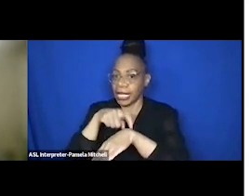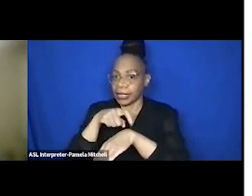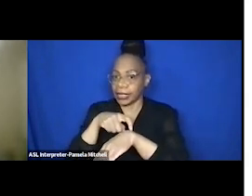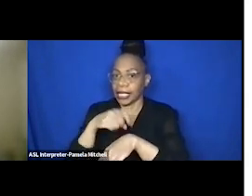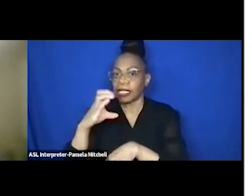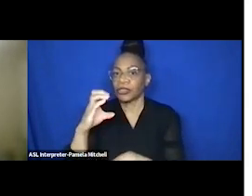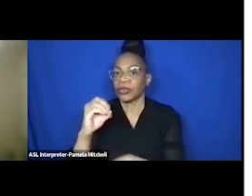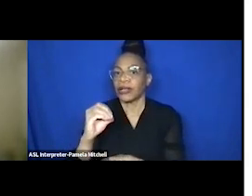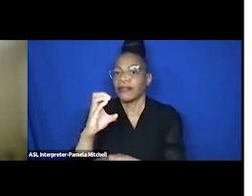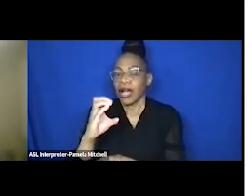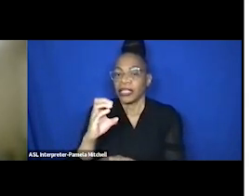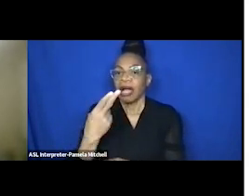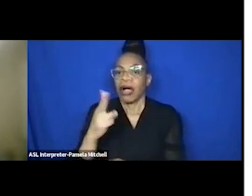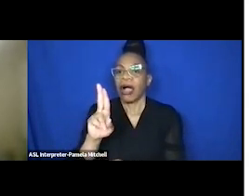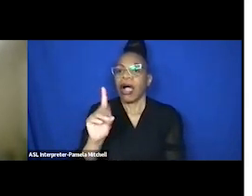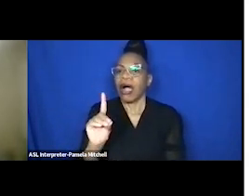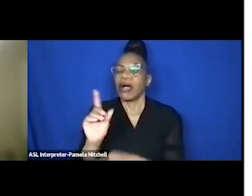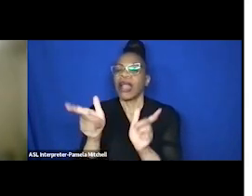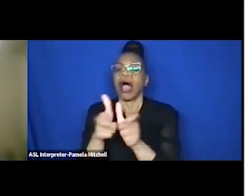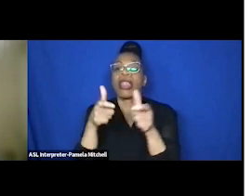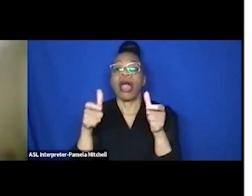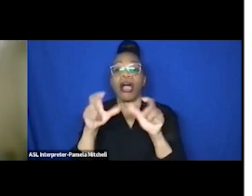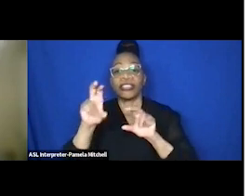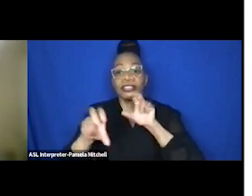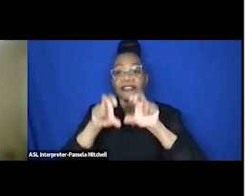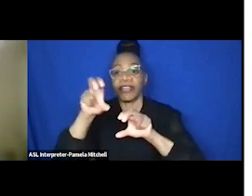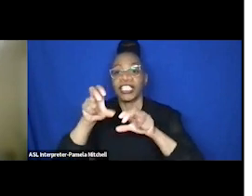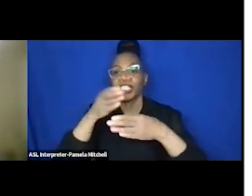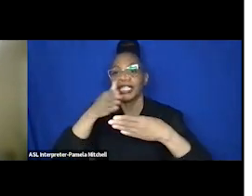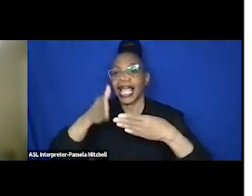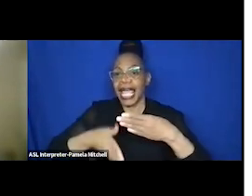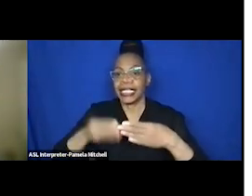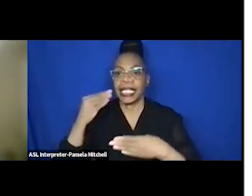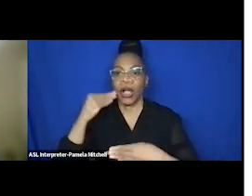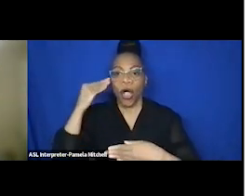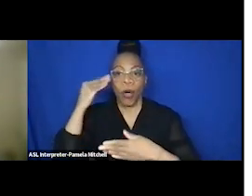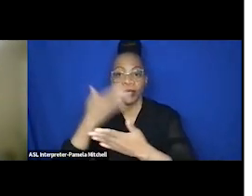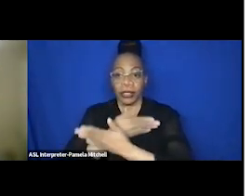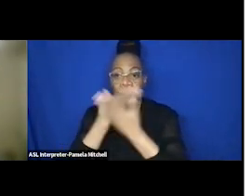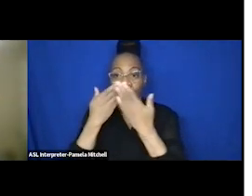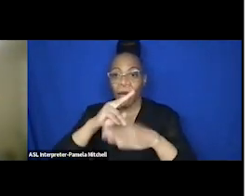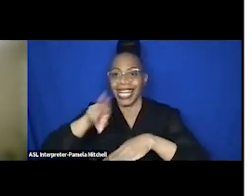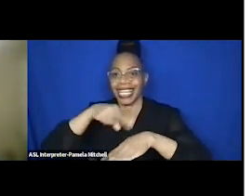our HUD's single largest investment in ending homelessness nationally. So it's a really vital funding source